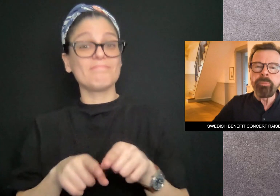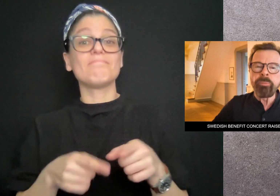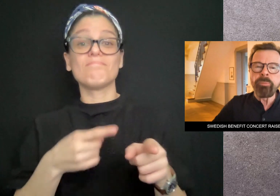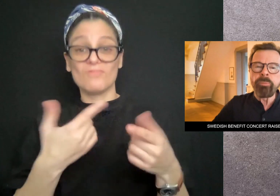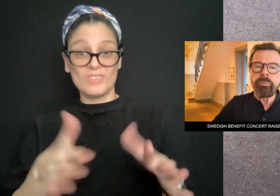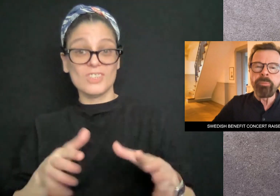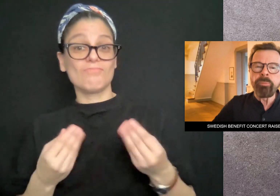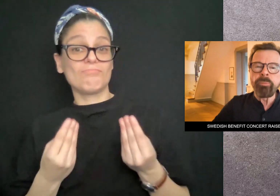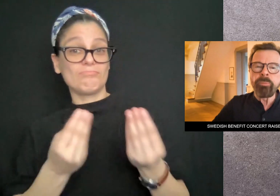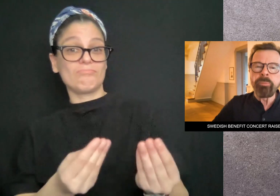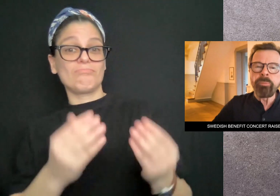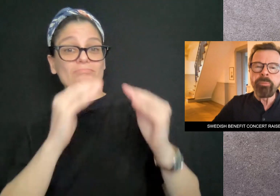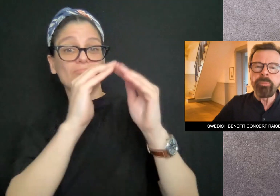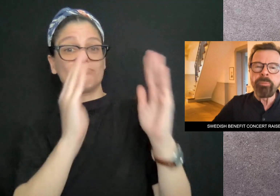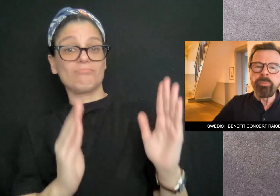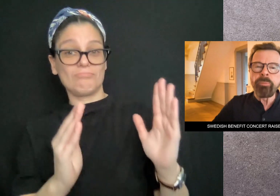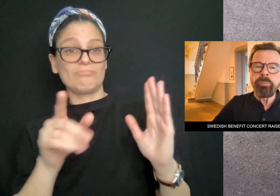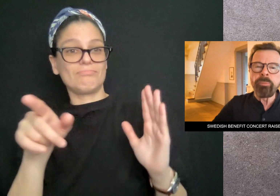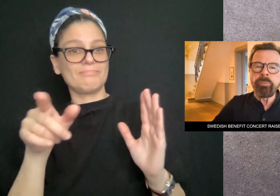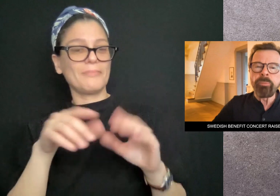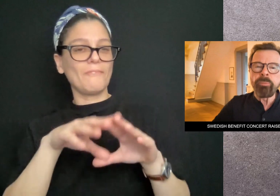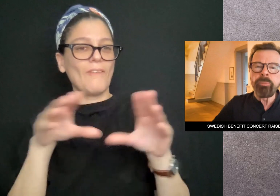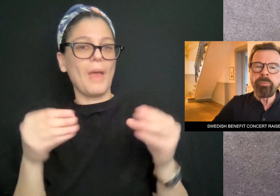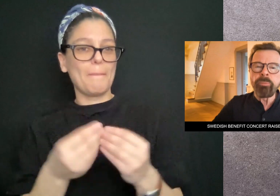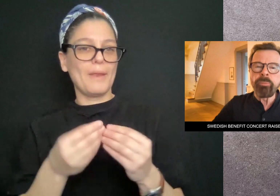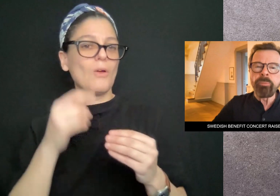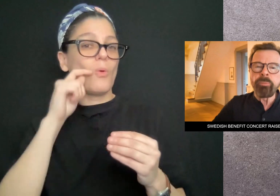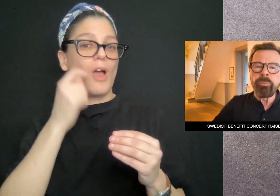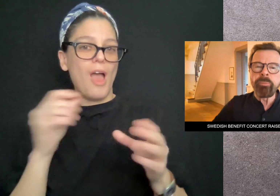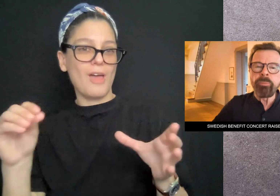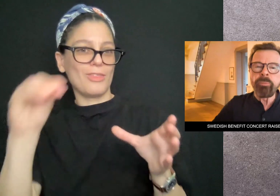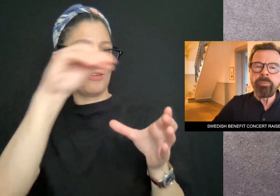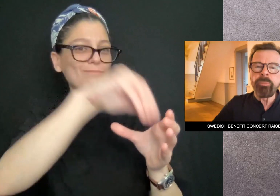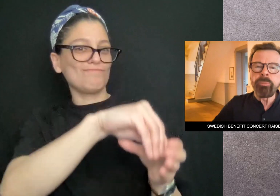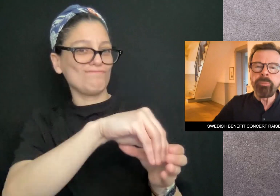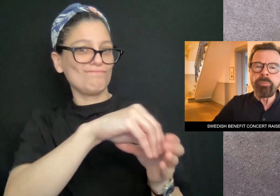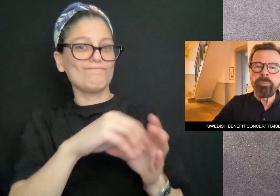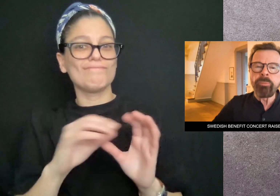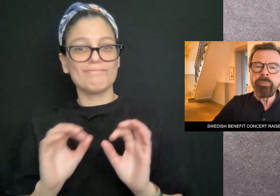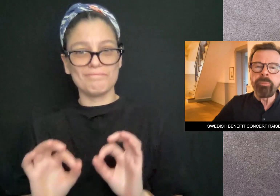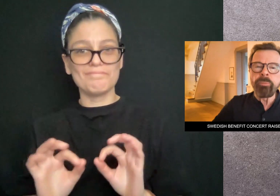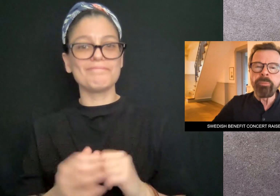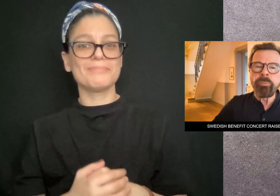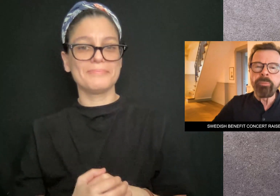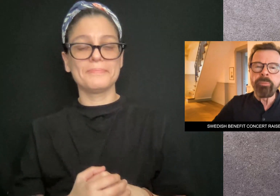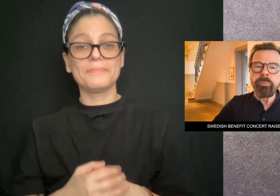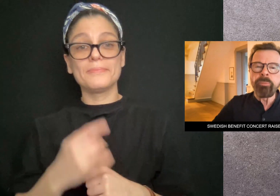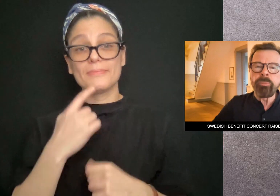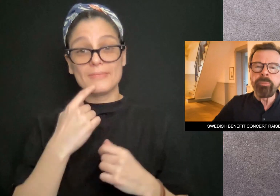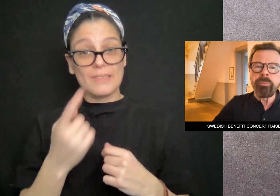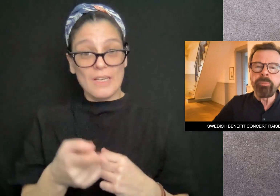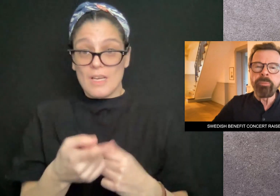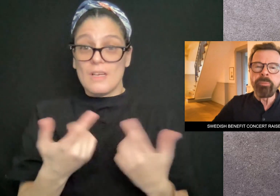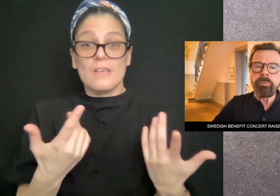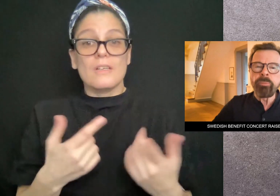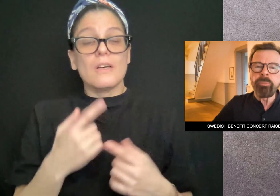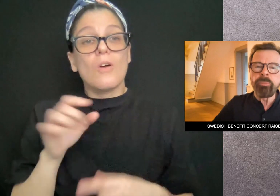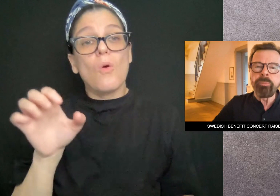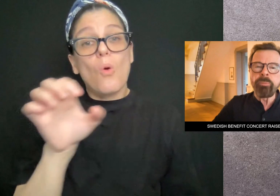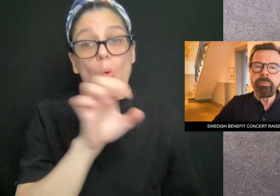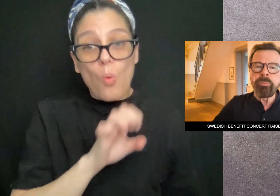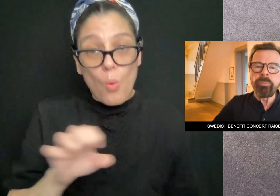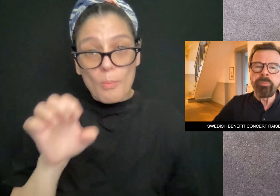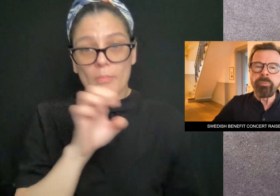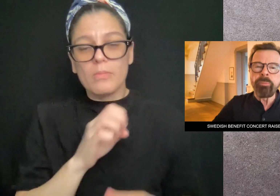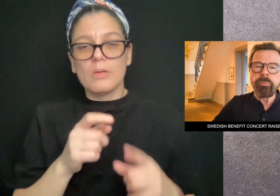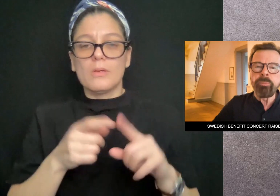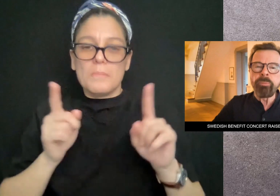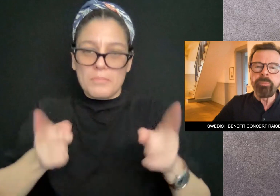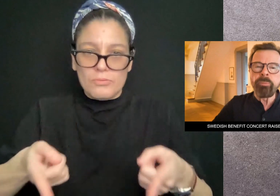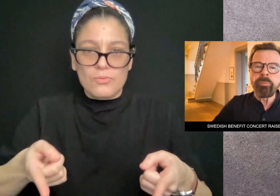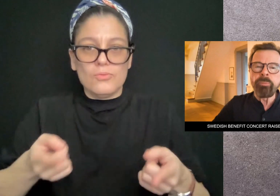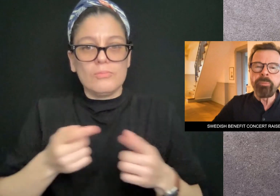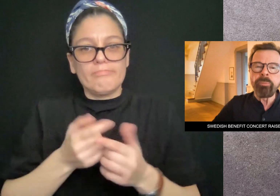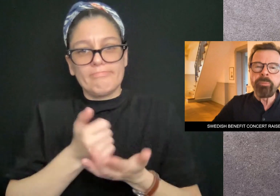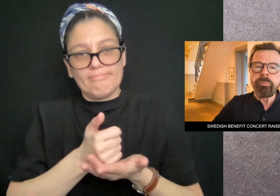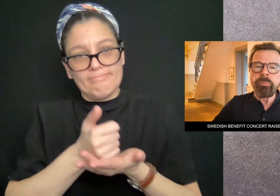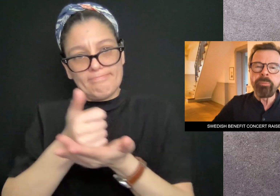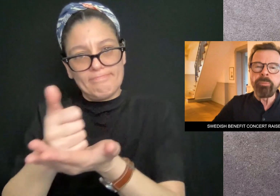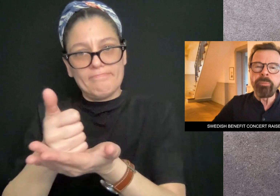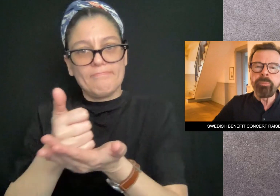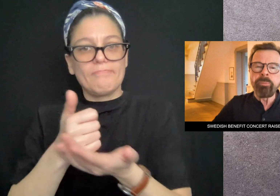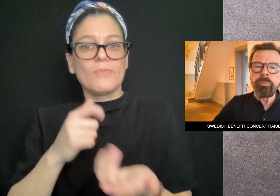for more support for Ukrainian refugees he also provided housing for one Ukrainian family